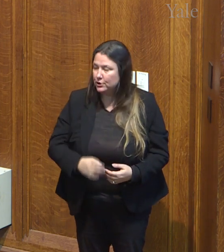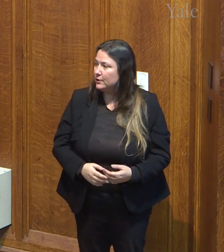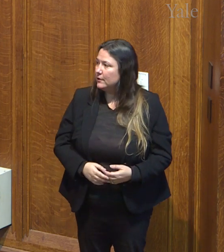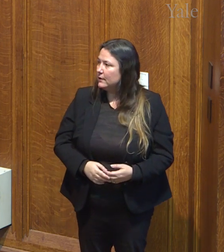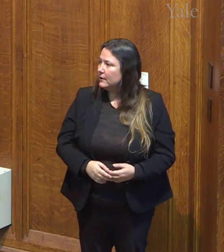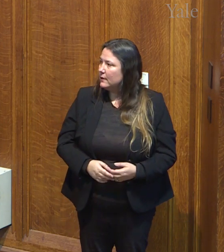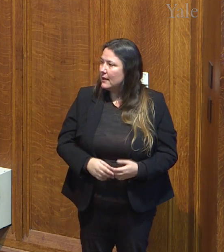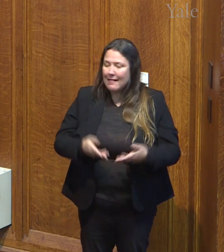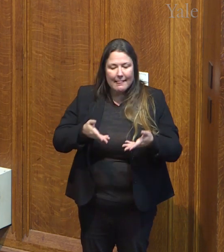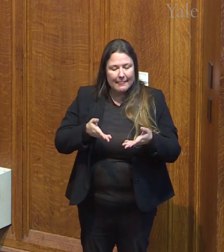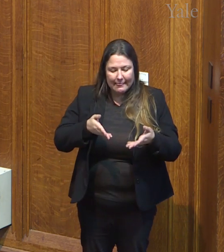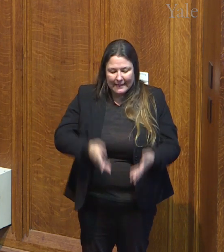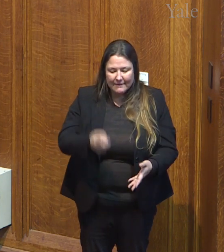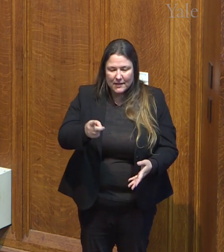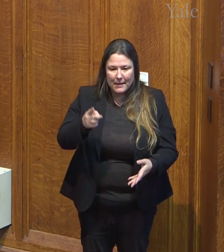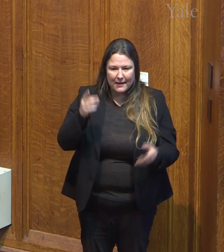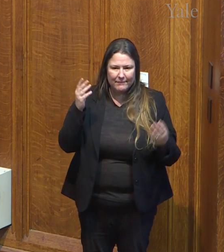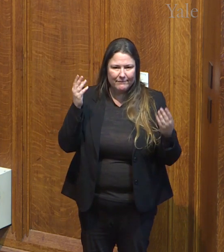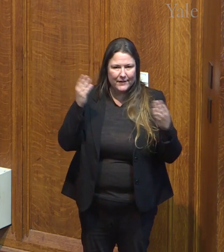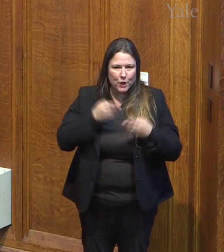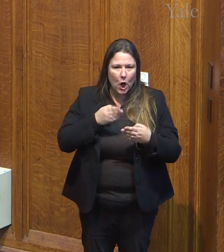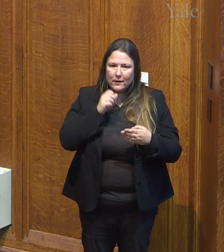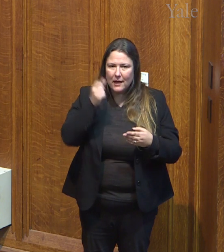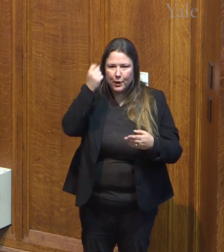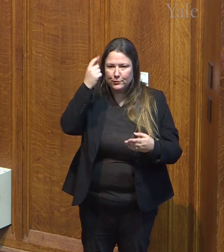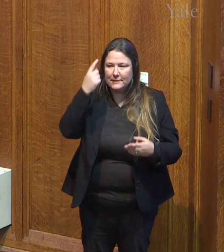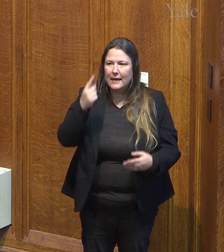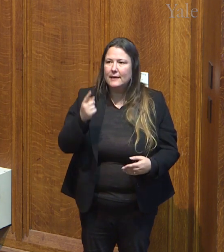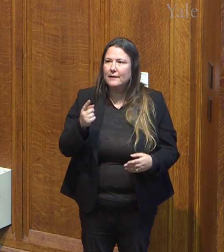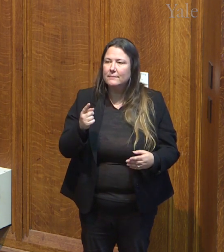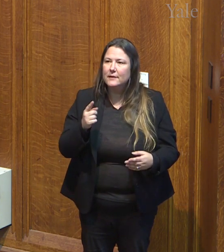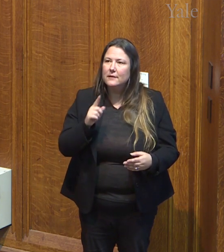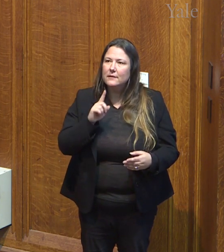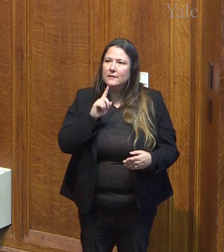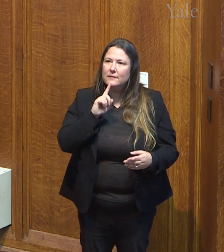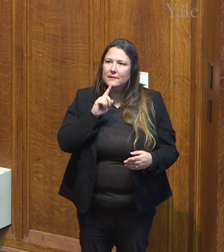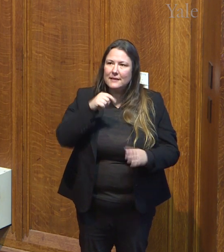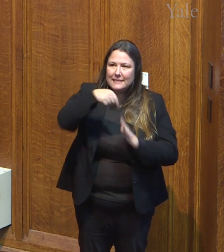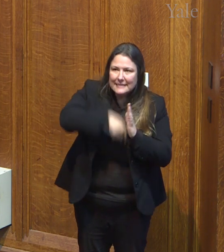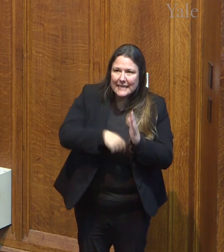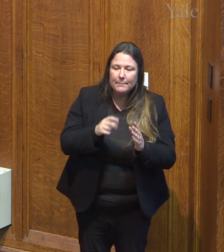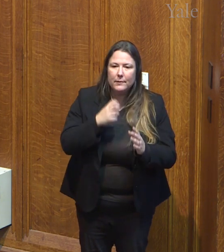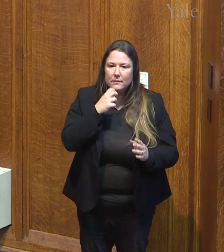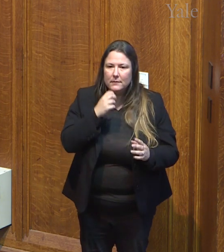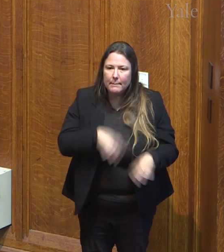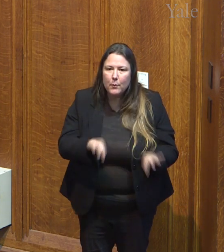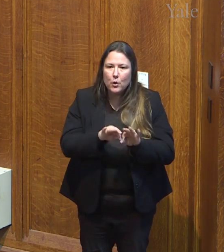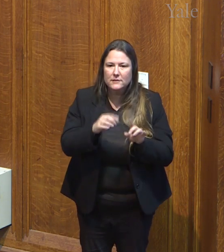not only as to the absolute value of words but their relative value and the influence they have